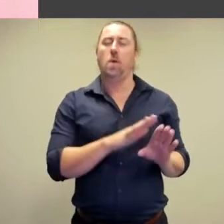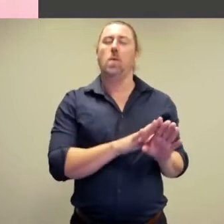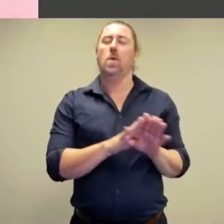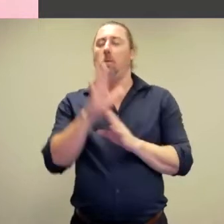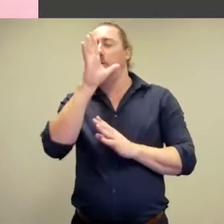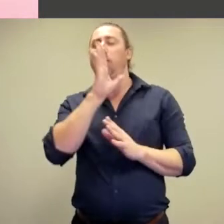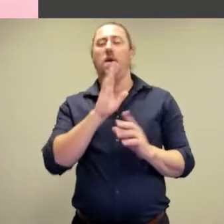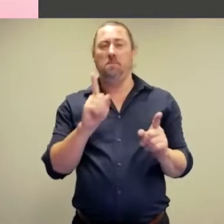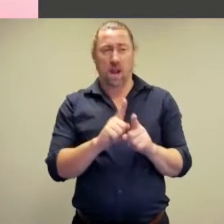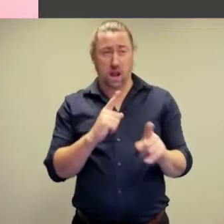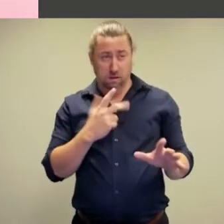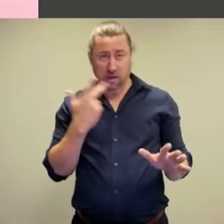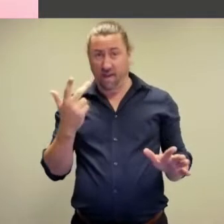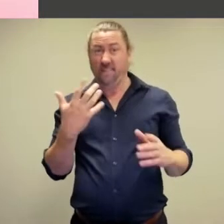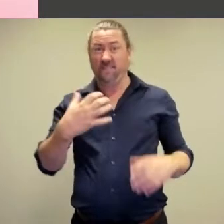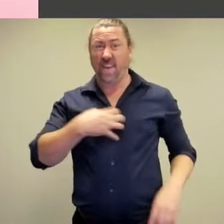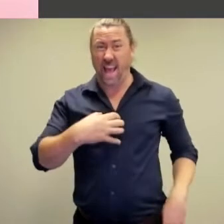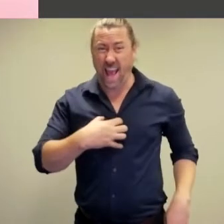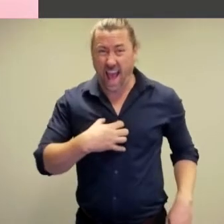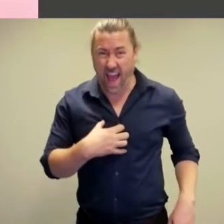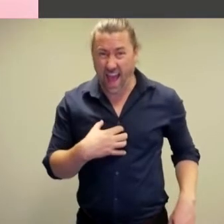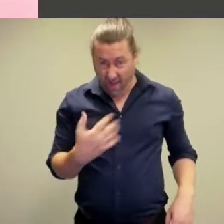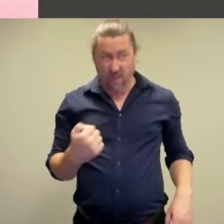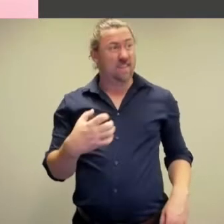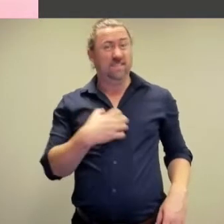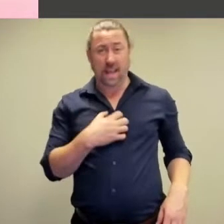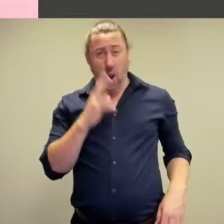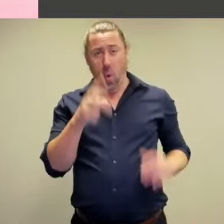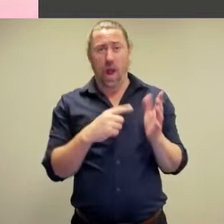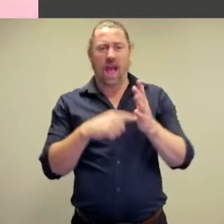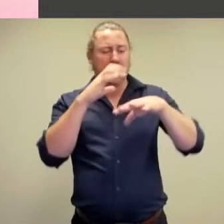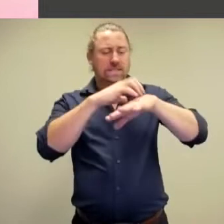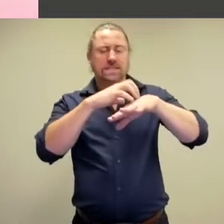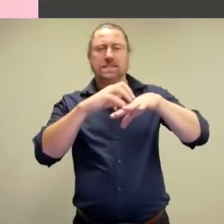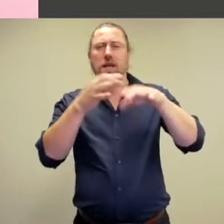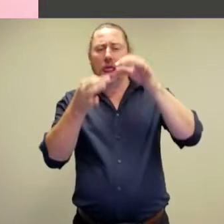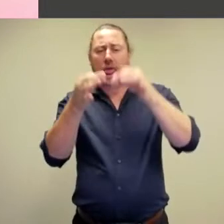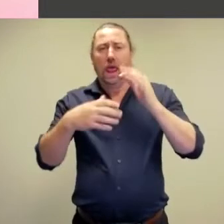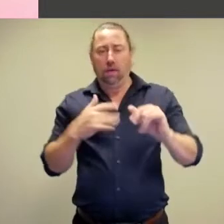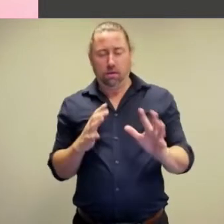horror, even fear when looking at these objects.